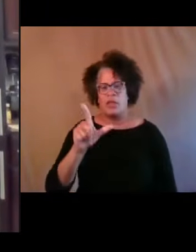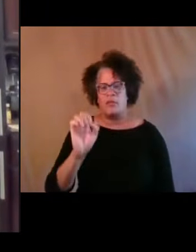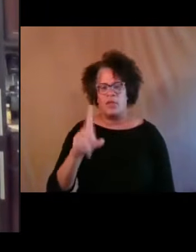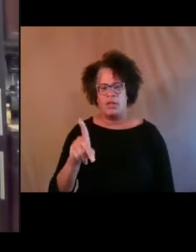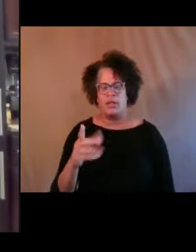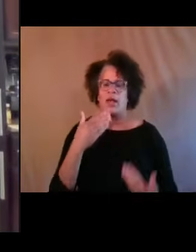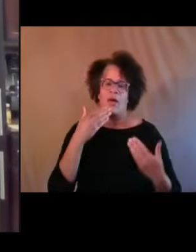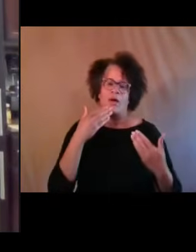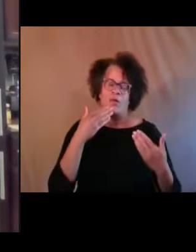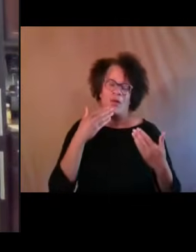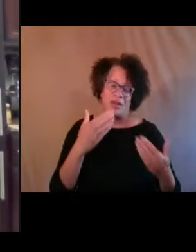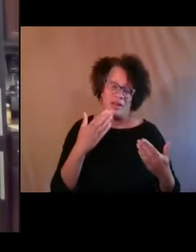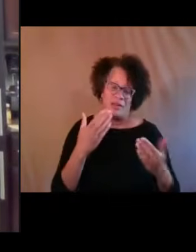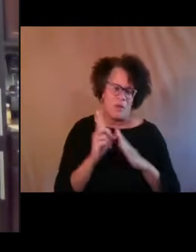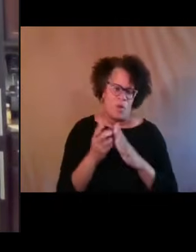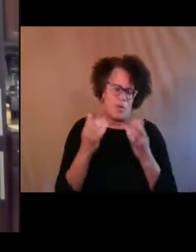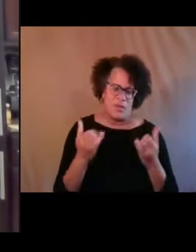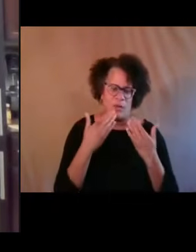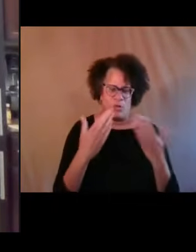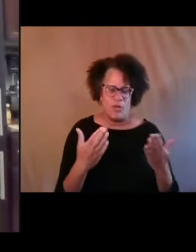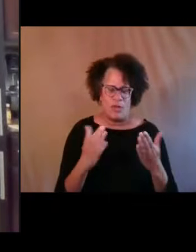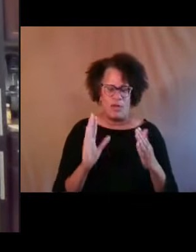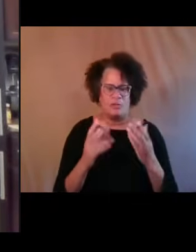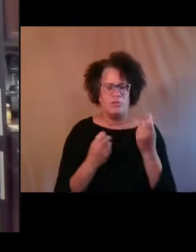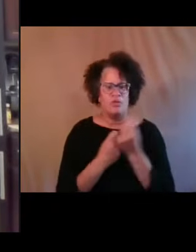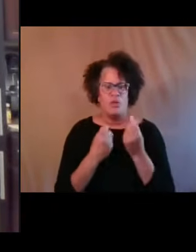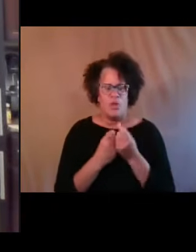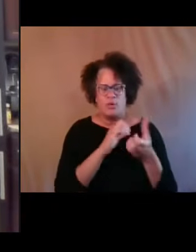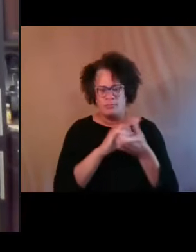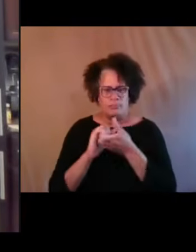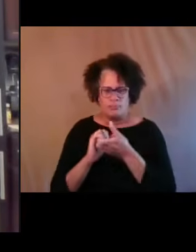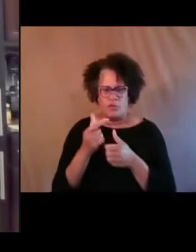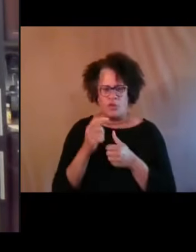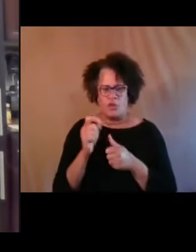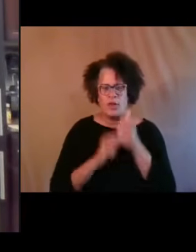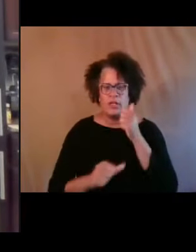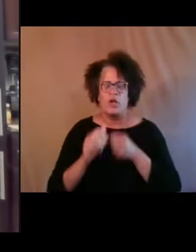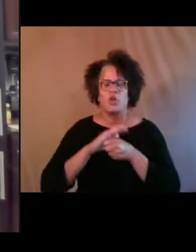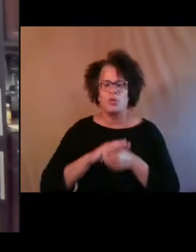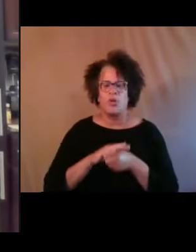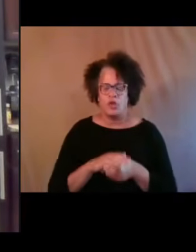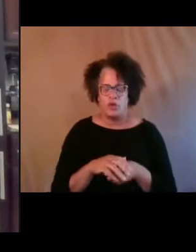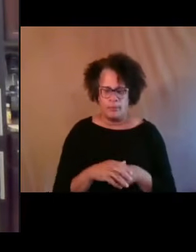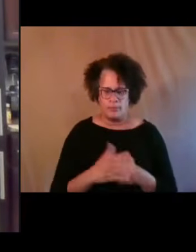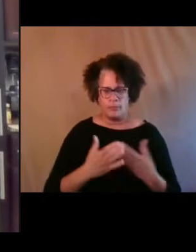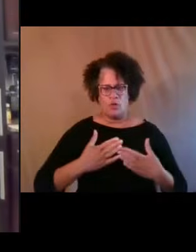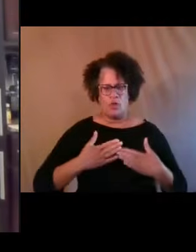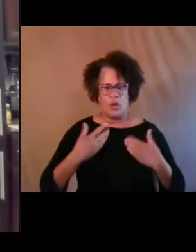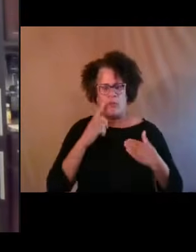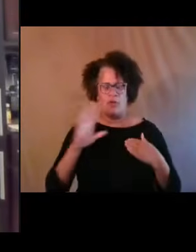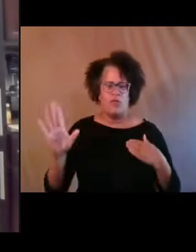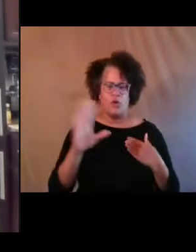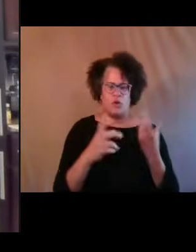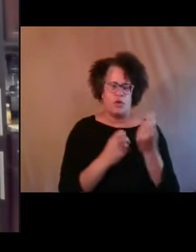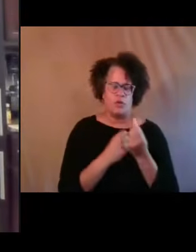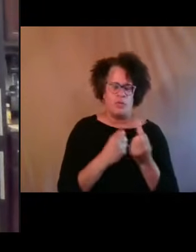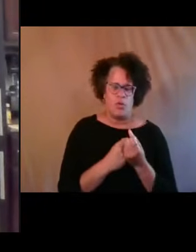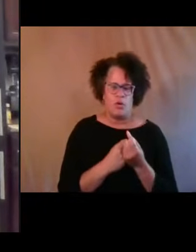I'd like to take a moment now to thank our promotional partners for Grace Under Pressure. We are so grateful for the support of the Asian American Federation